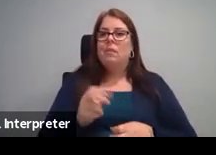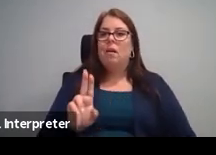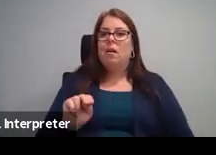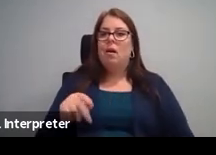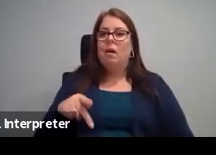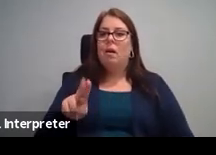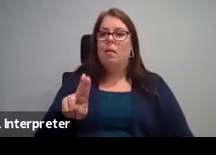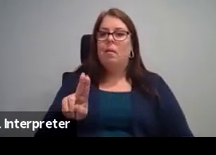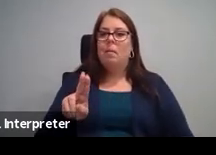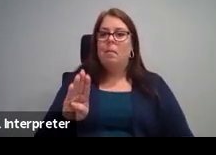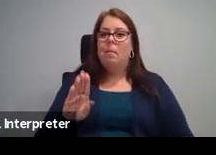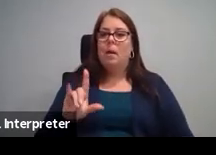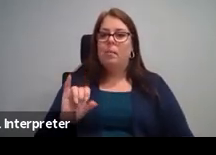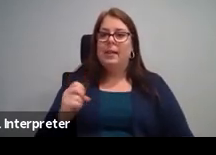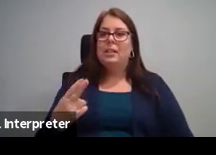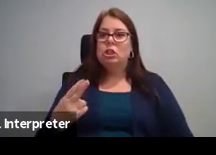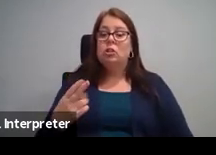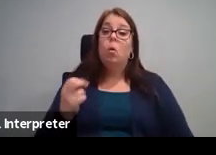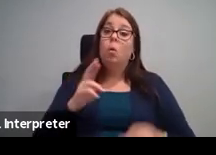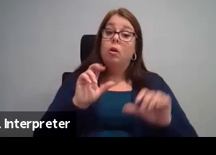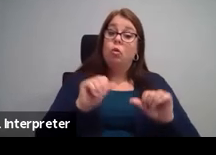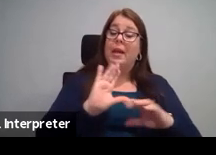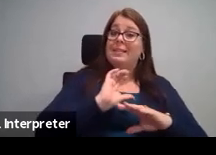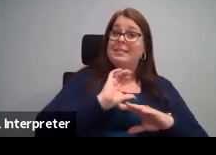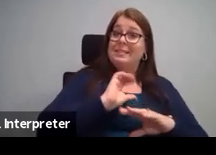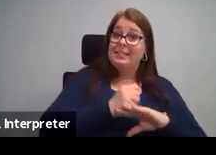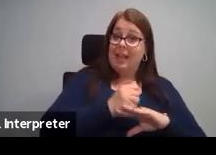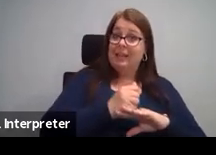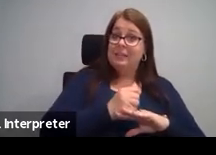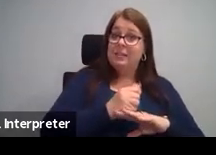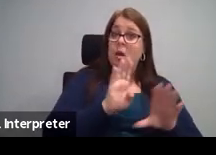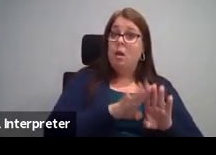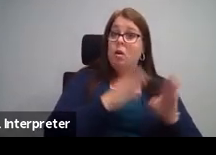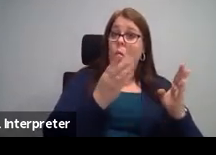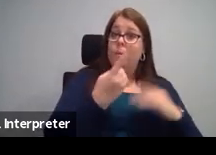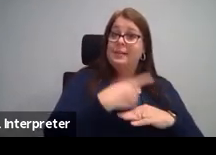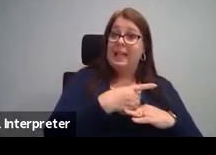Cathy Reznicek: If they want to manage things that way. But this is how the course is structured